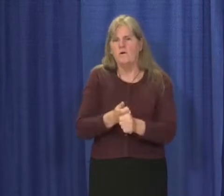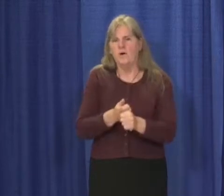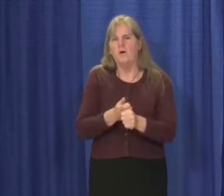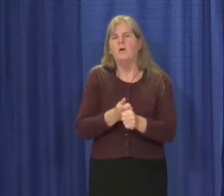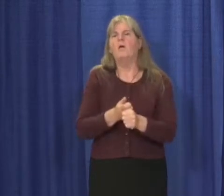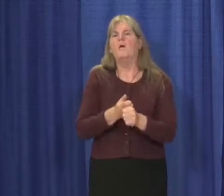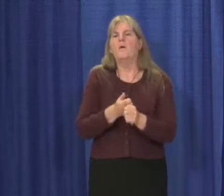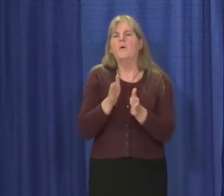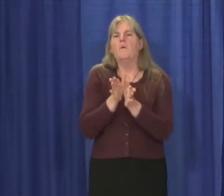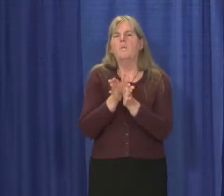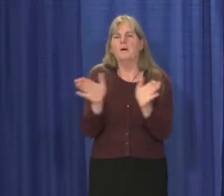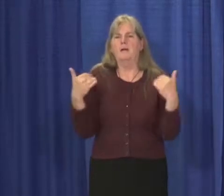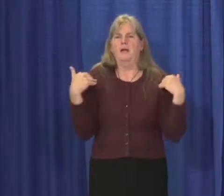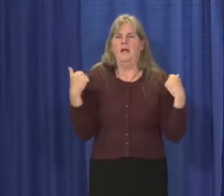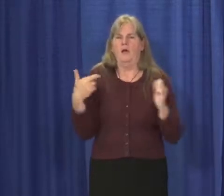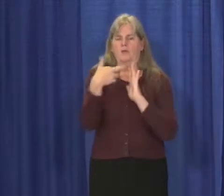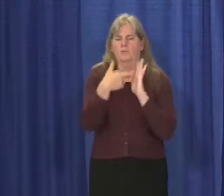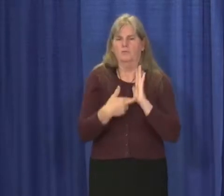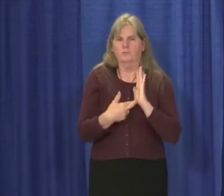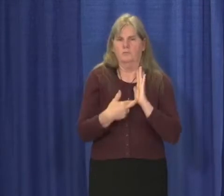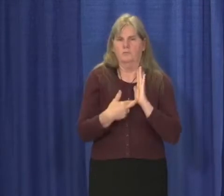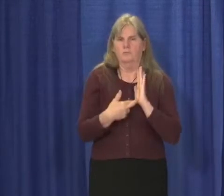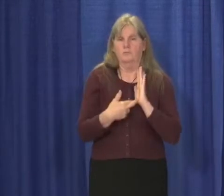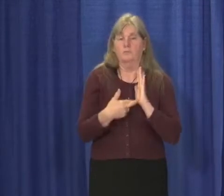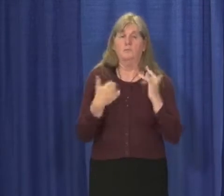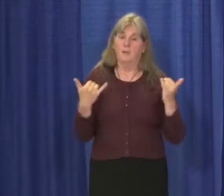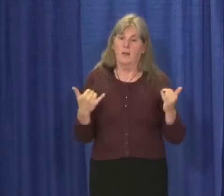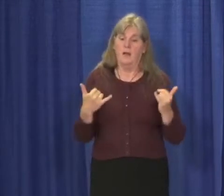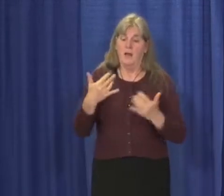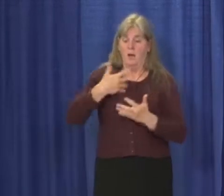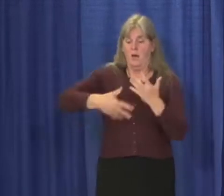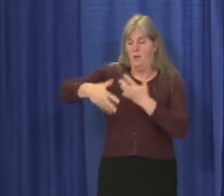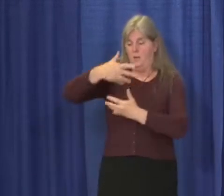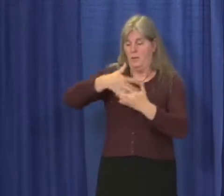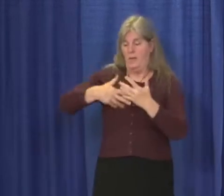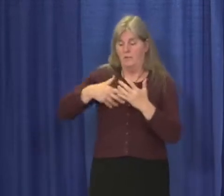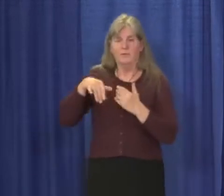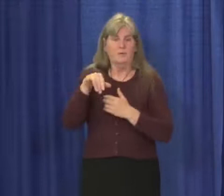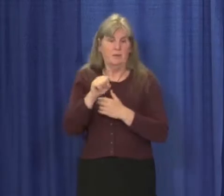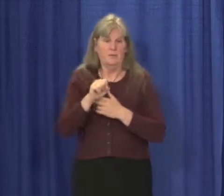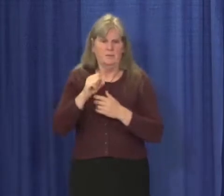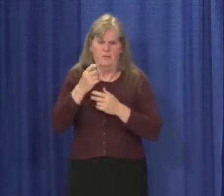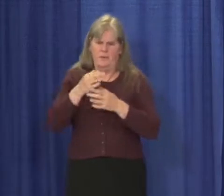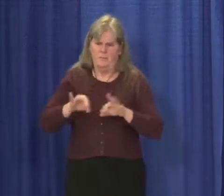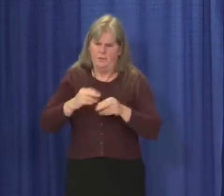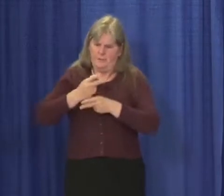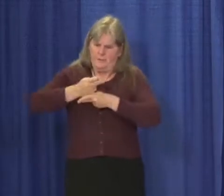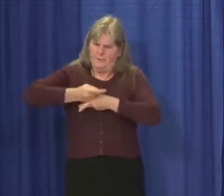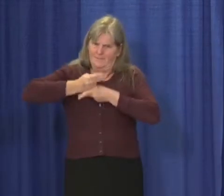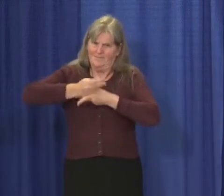we are in. That means we can gather but we must gather with care and stay